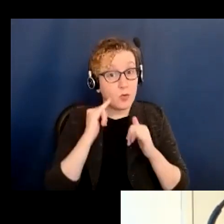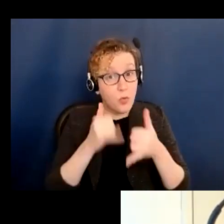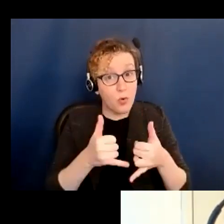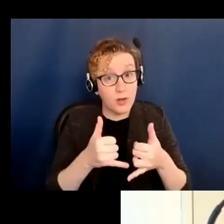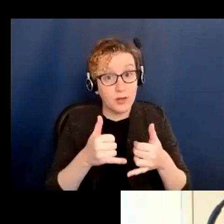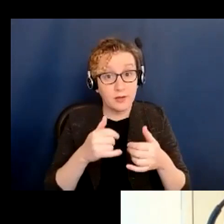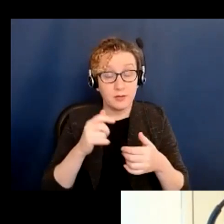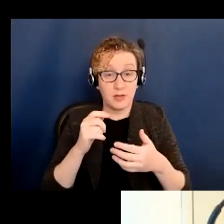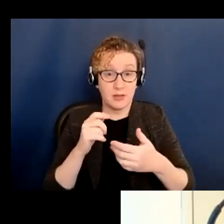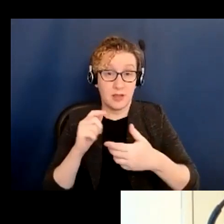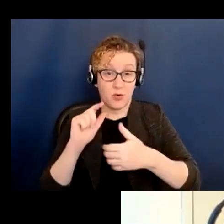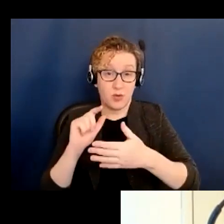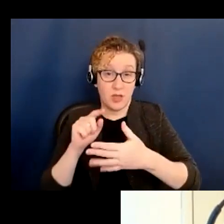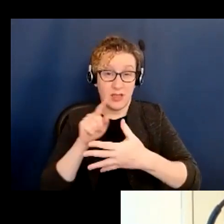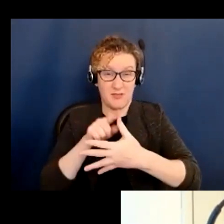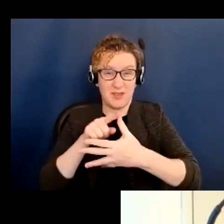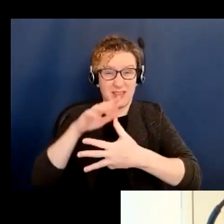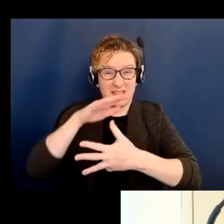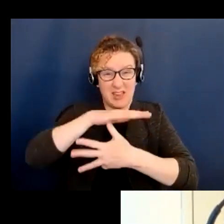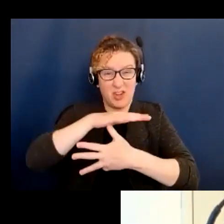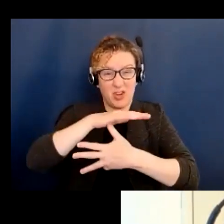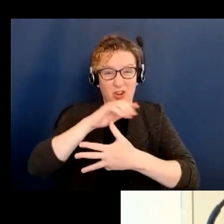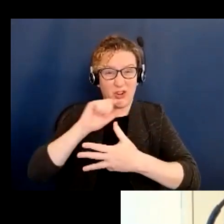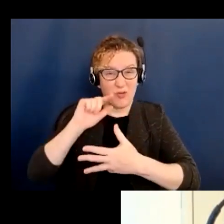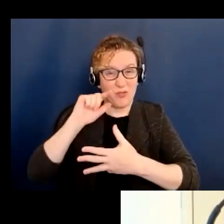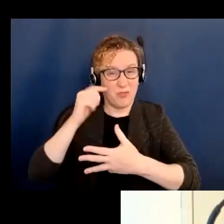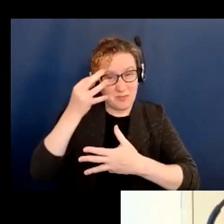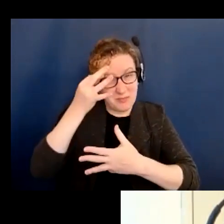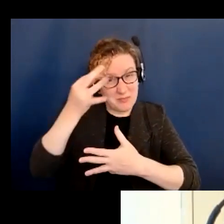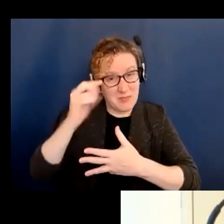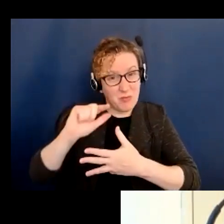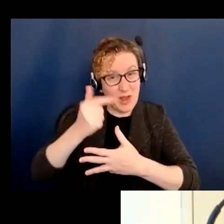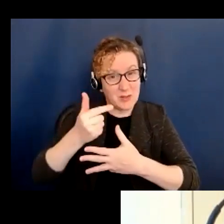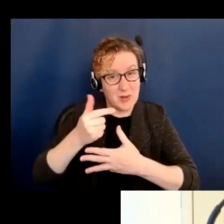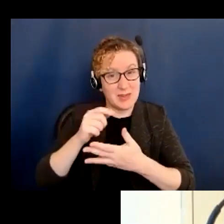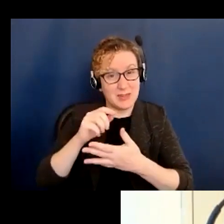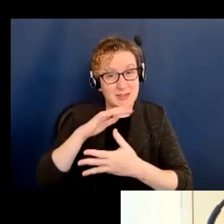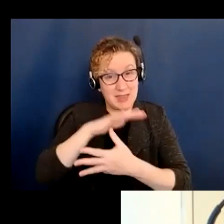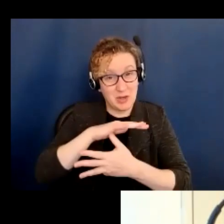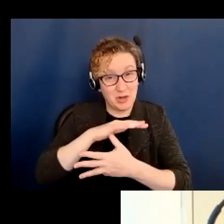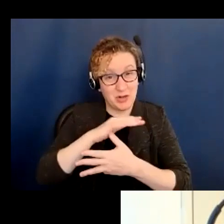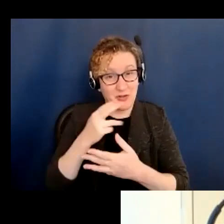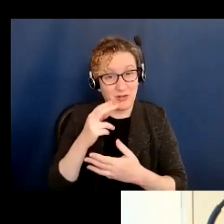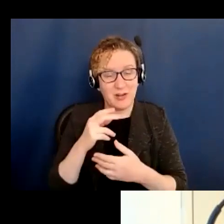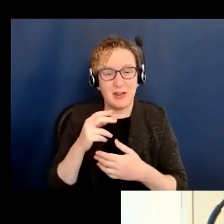senior, you usually have to decide if you are going to take the fellowship the following year or not.